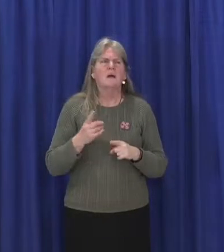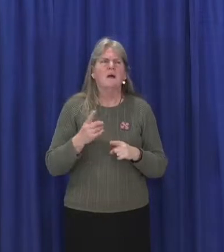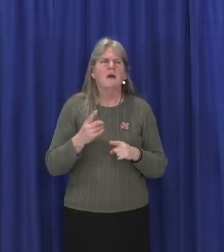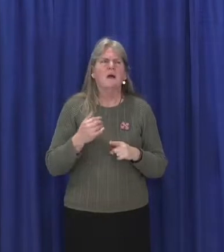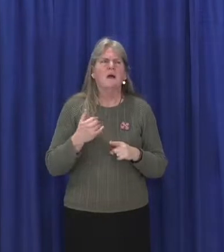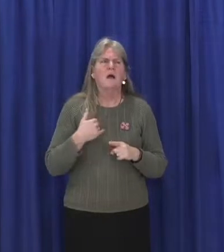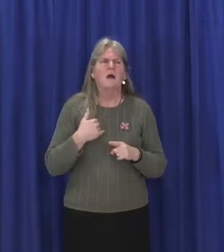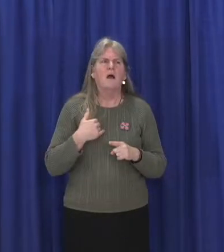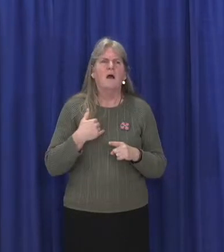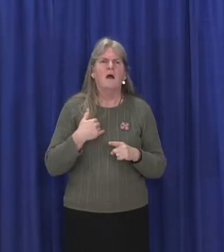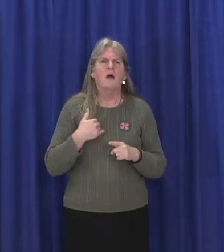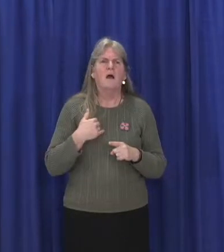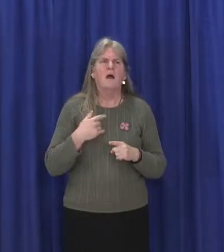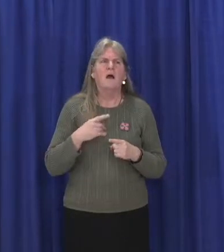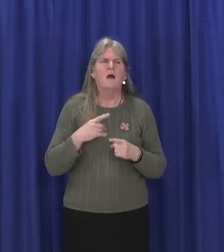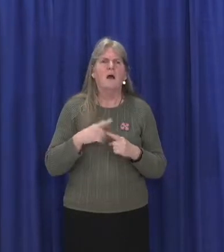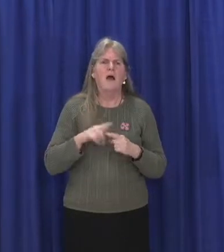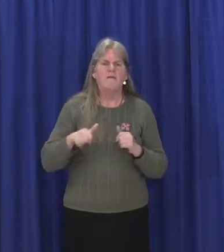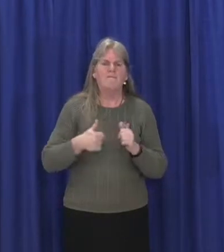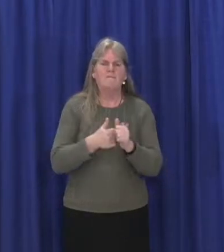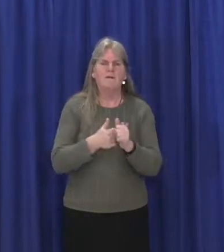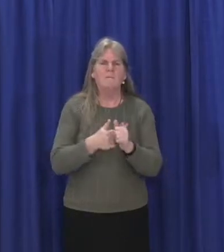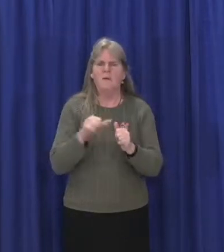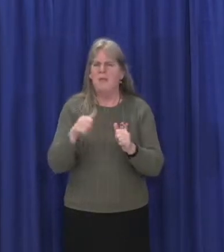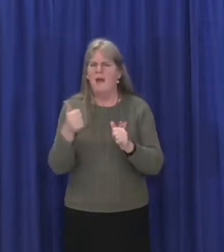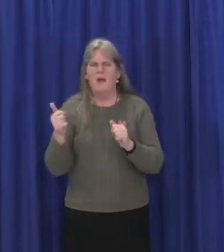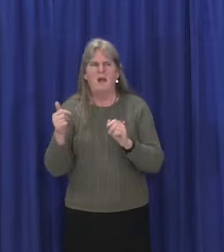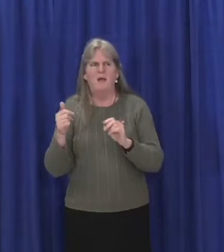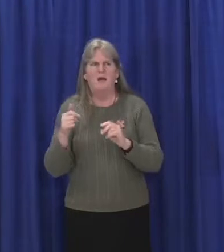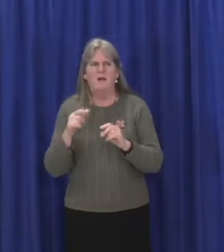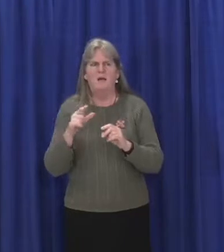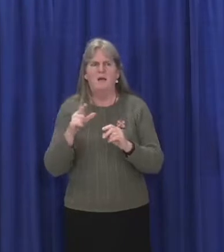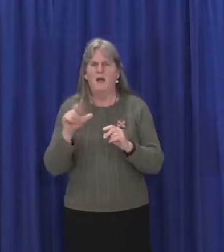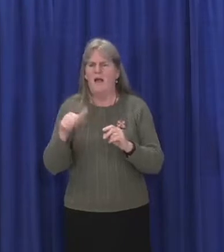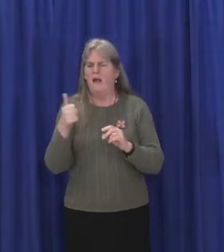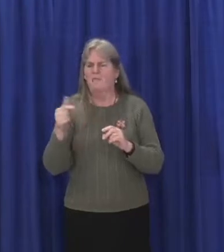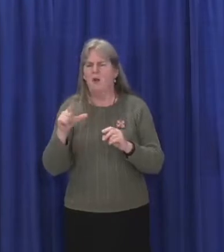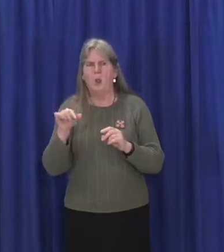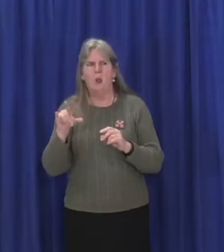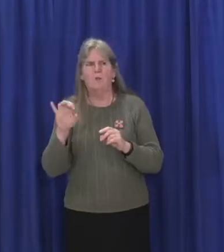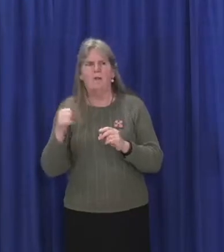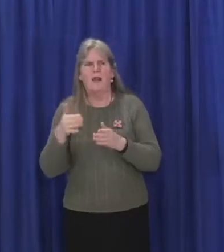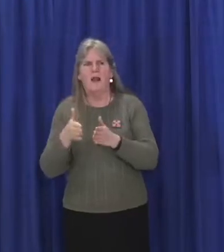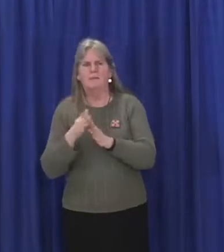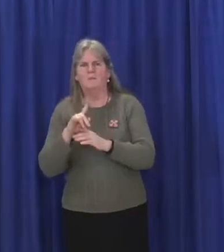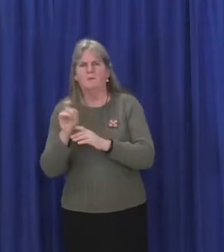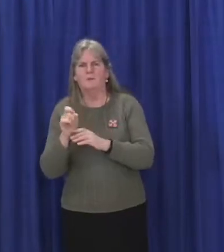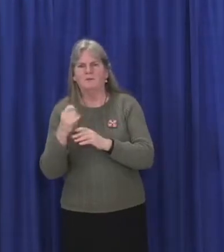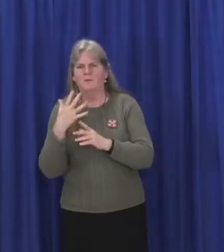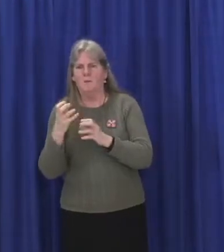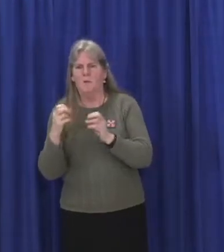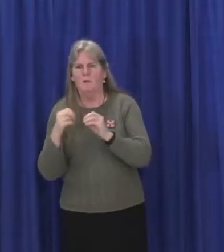But, I do have some follow up questions, but if we could loop back to him after I'm done, that would be great.